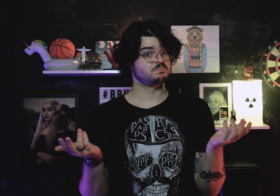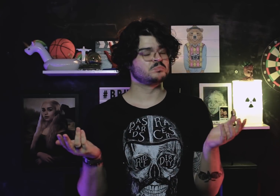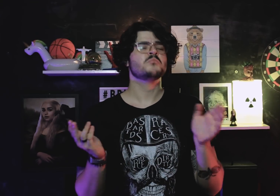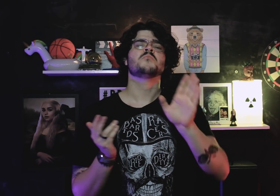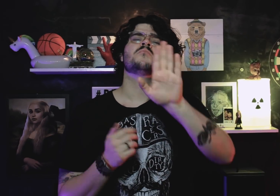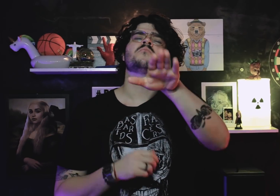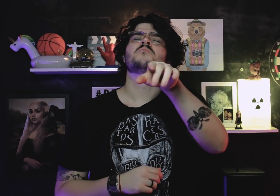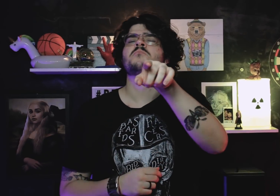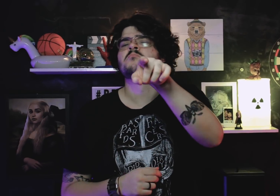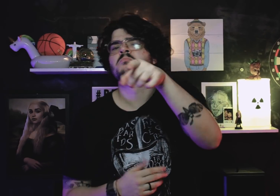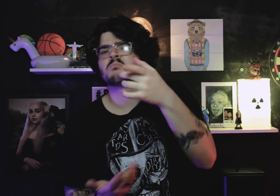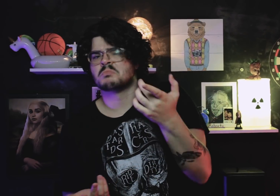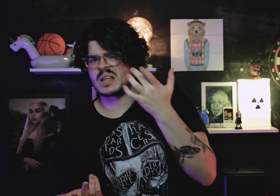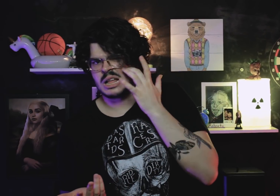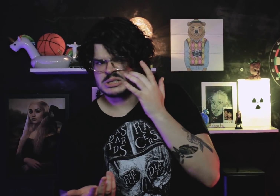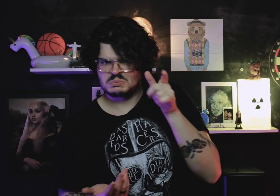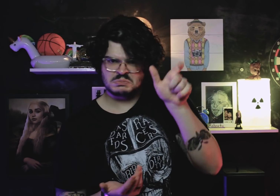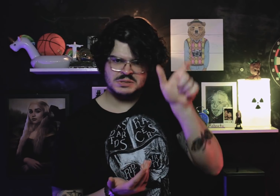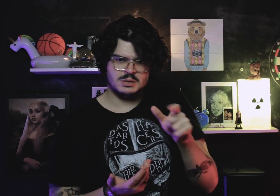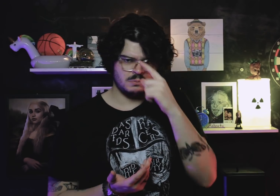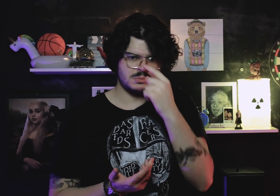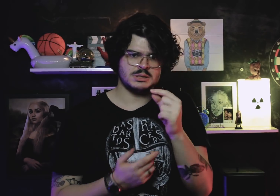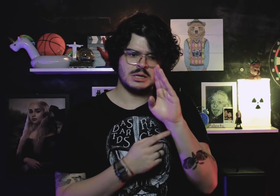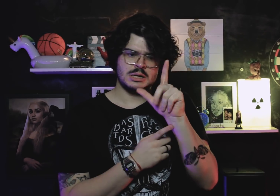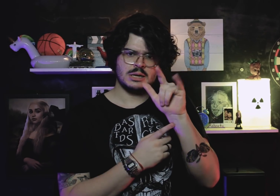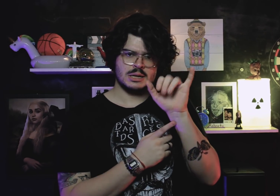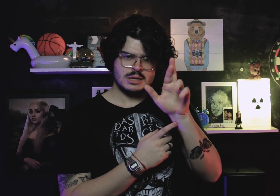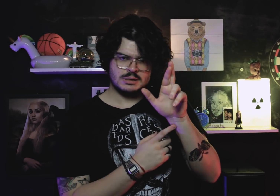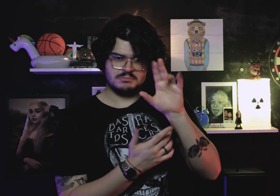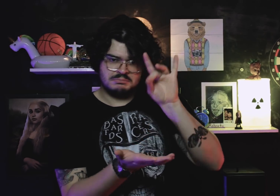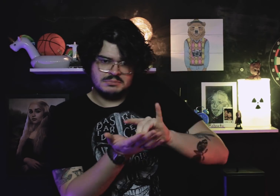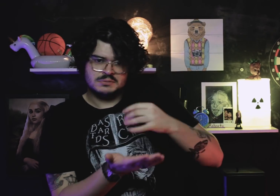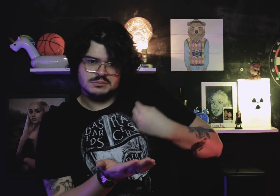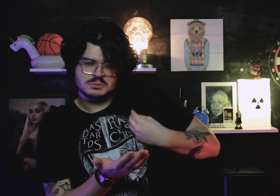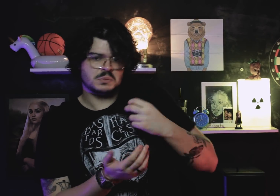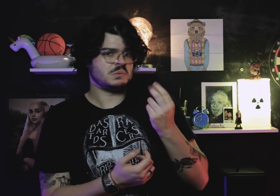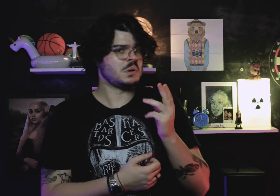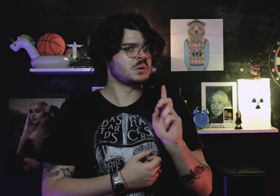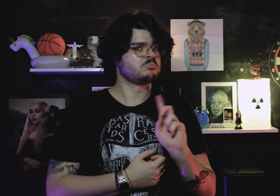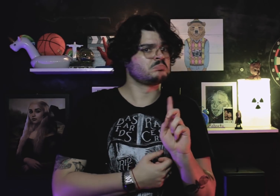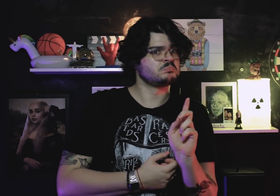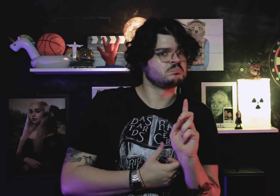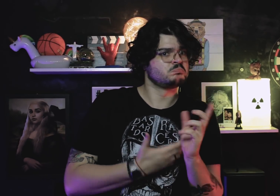In your opinion, the Blair Witch existed ... Does it still exist or not?